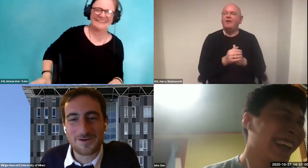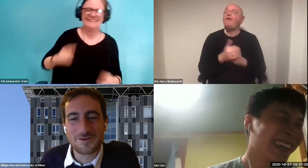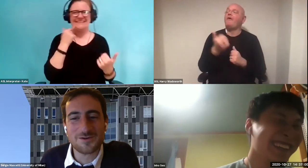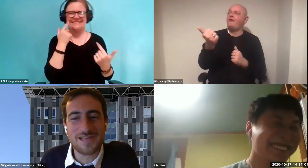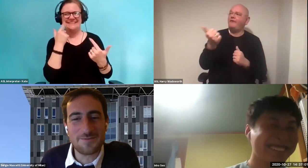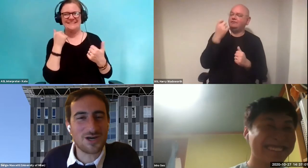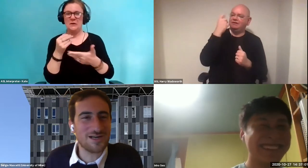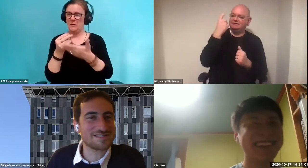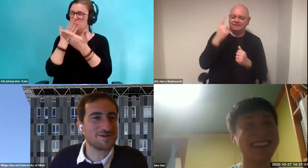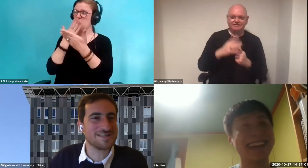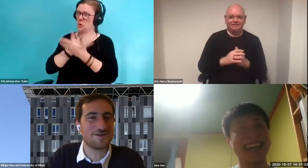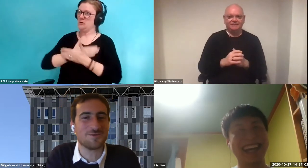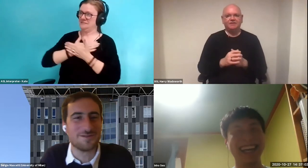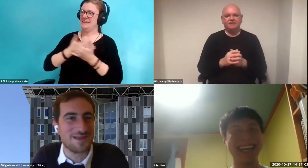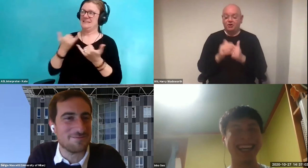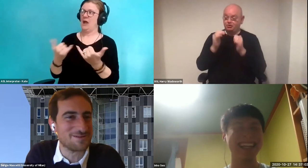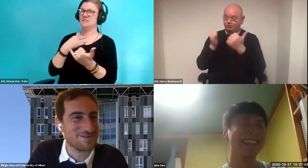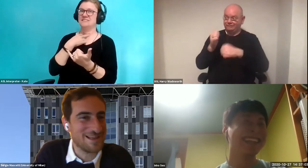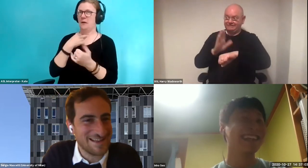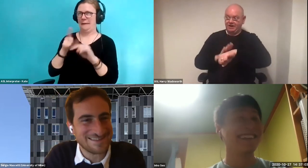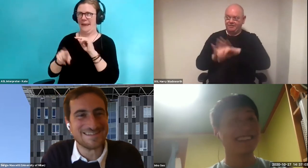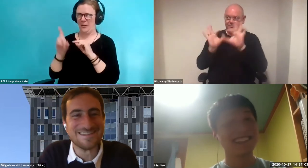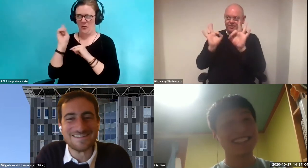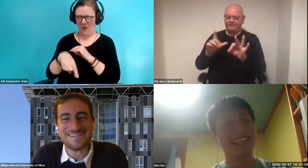good time choice because now you wouldn't be able to do that